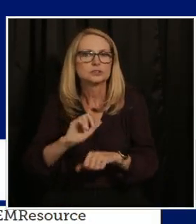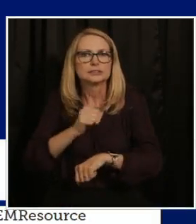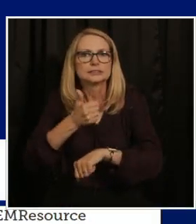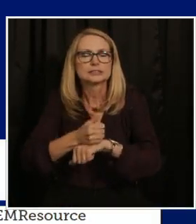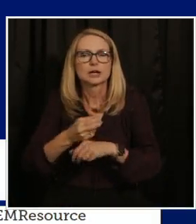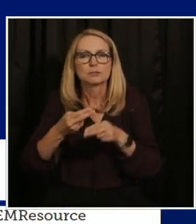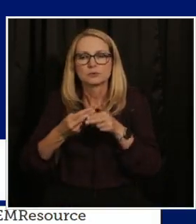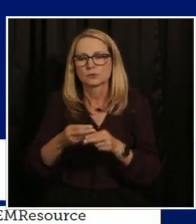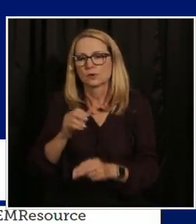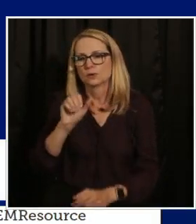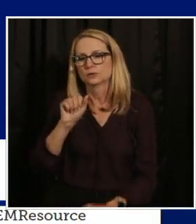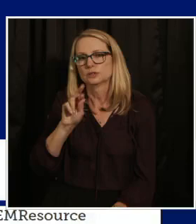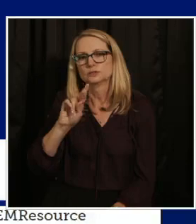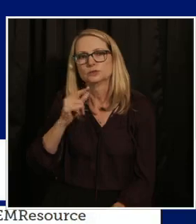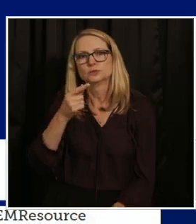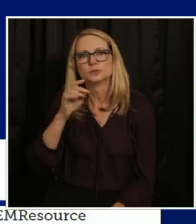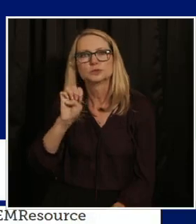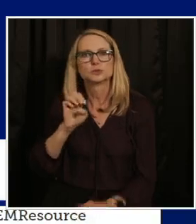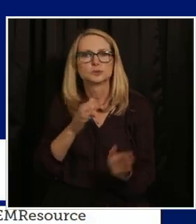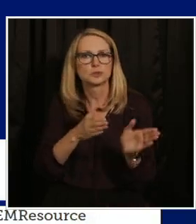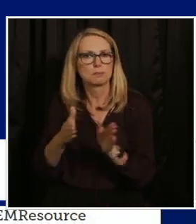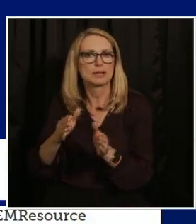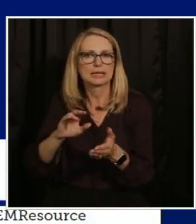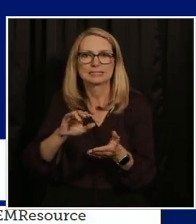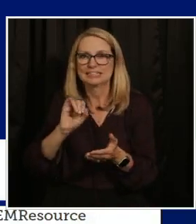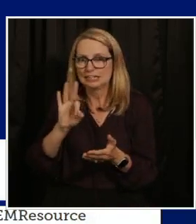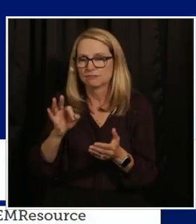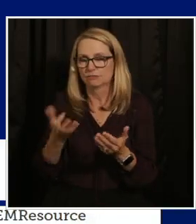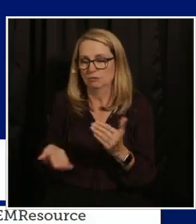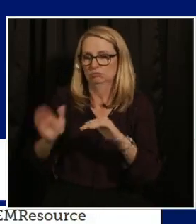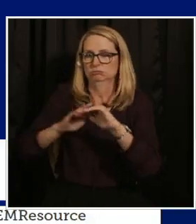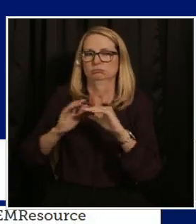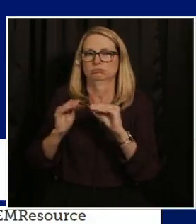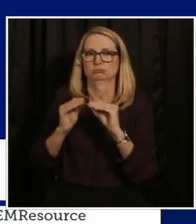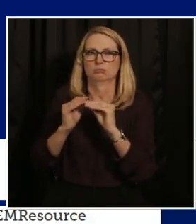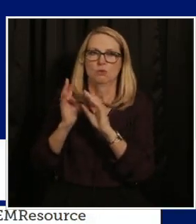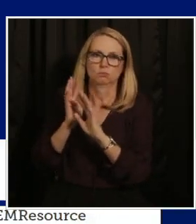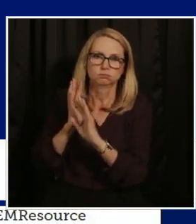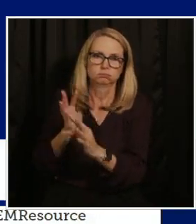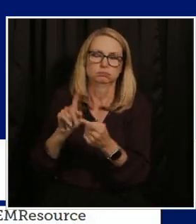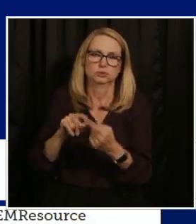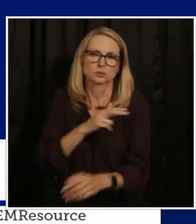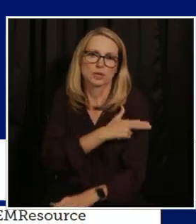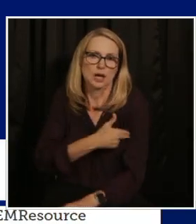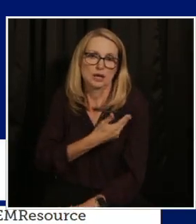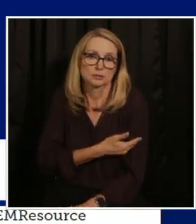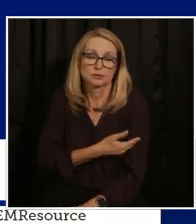additional icu beds they're canceling scheduled surgeries they're even closing some of their